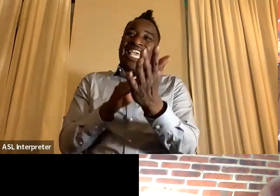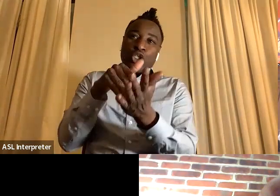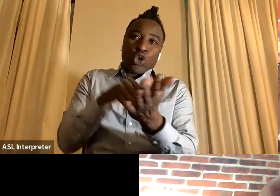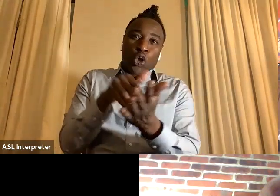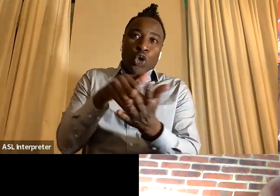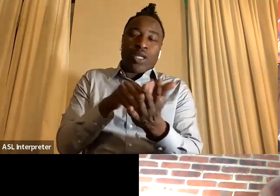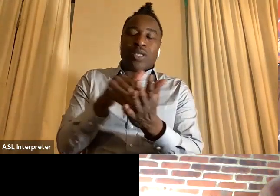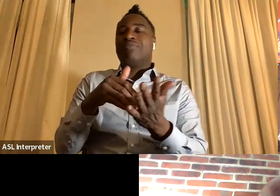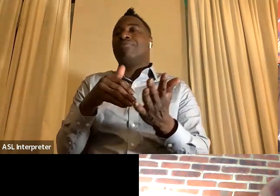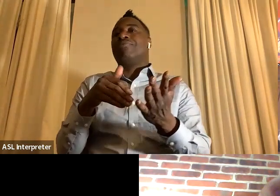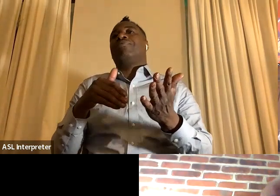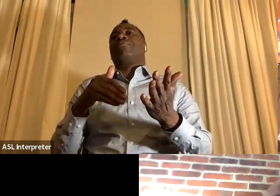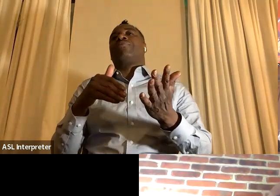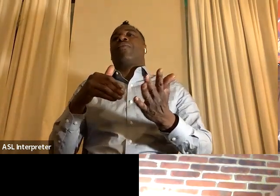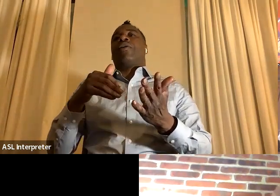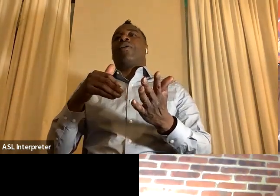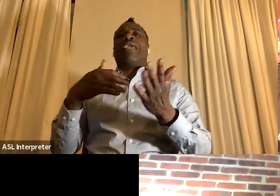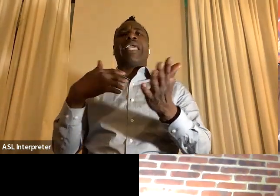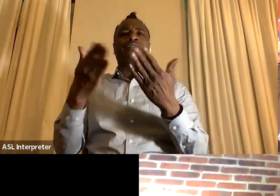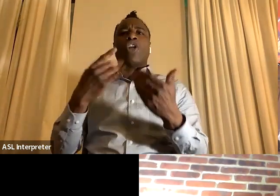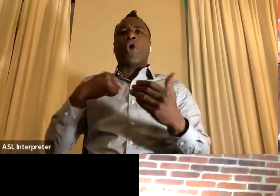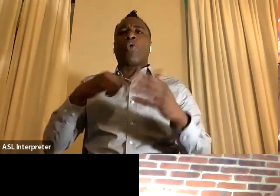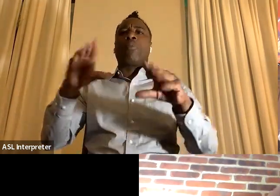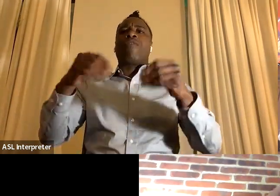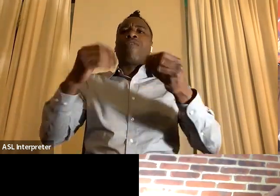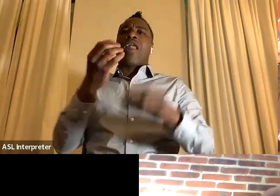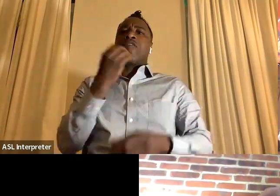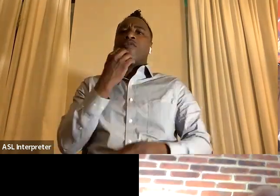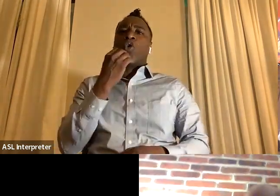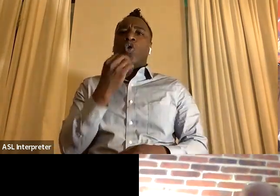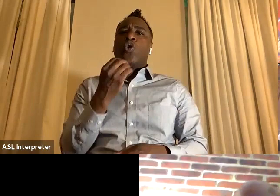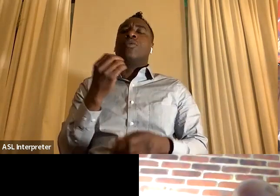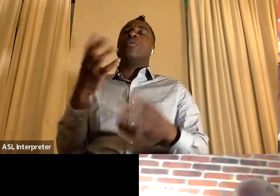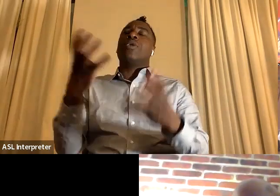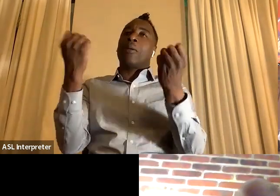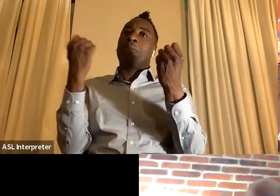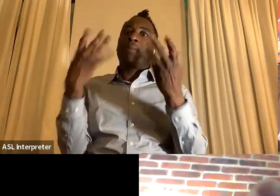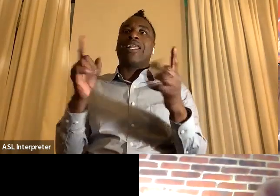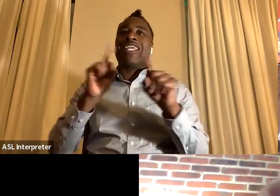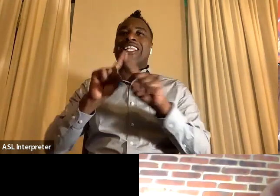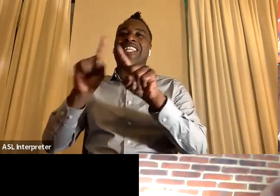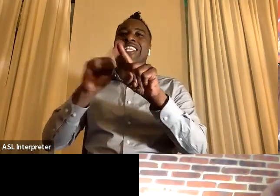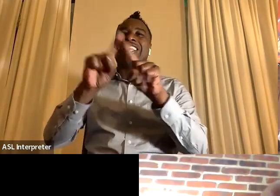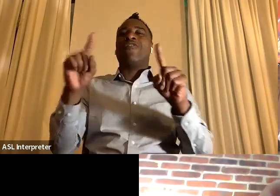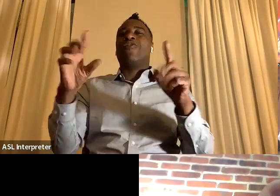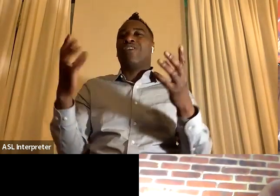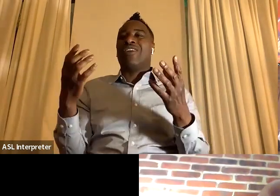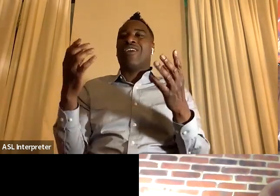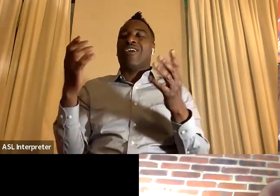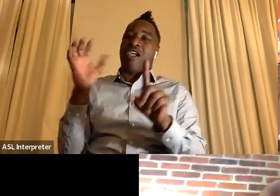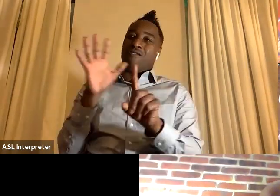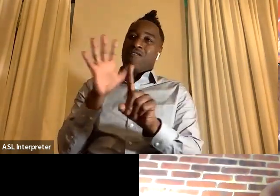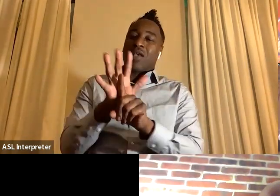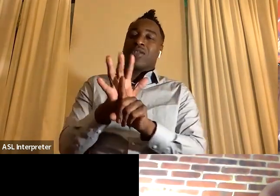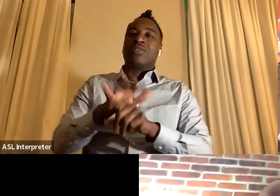though we're providing food, there's so many effects. So while we're providing food, it's important for Outcast Food